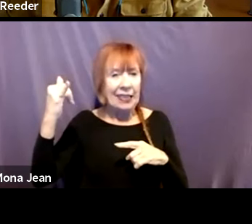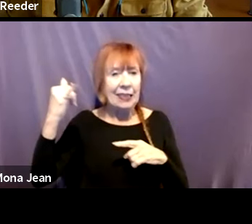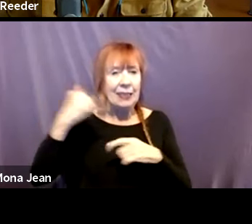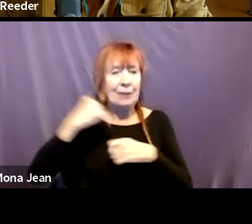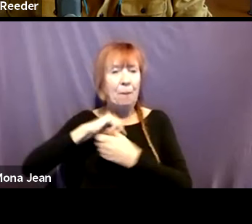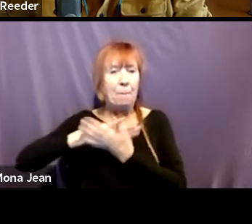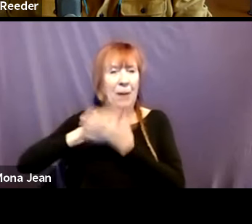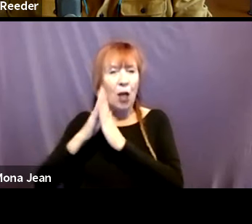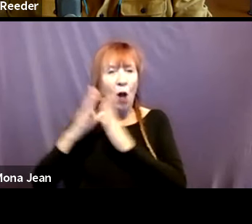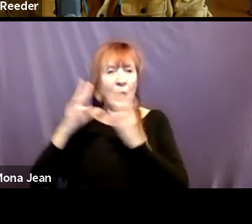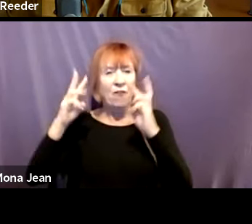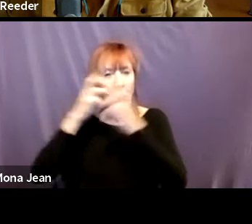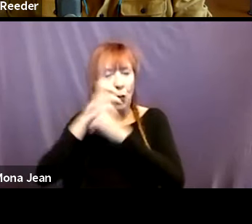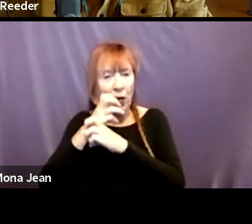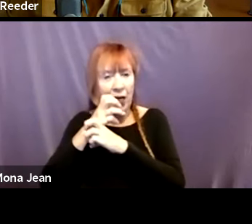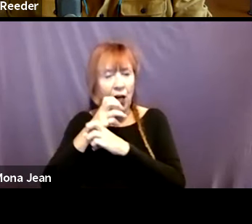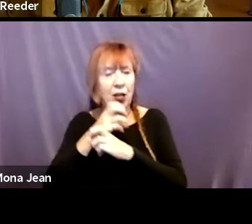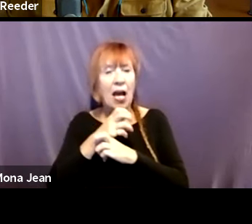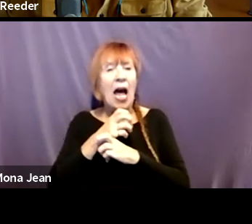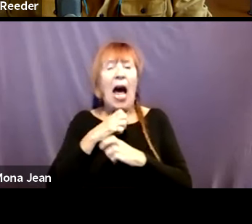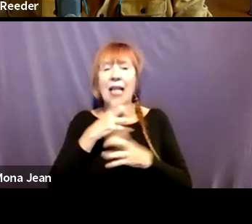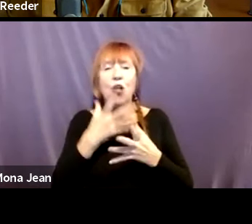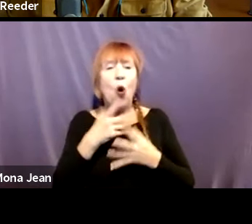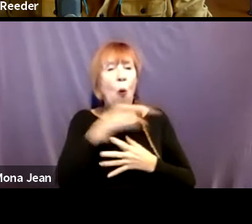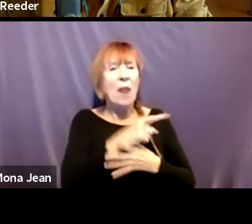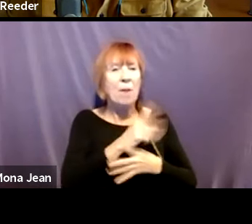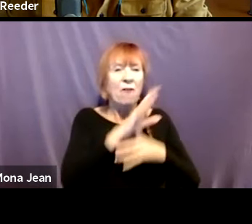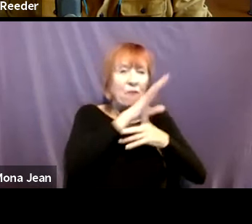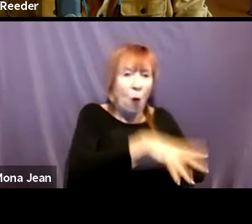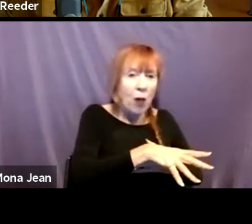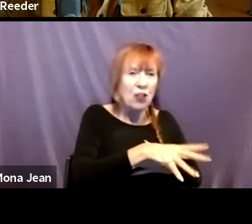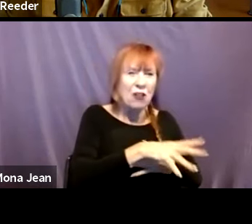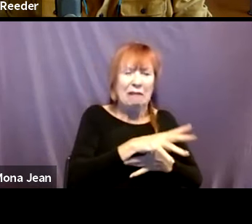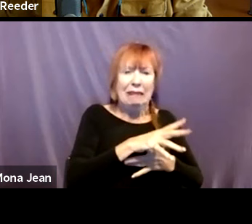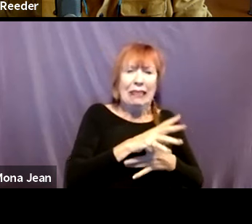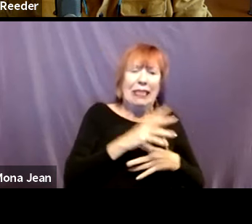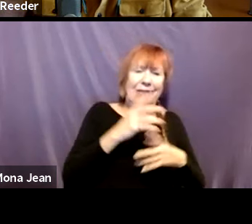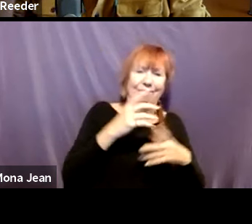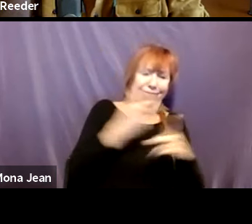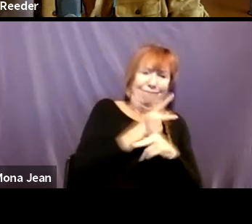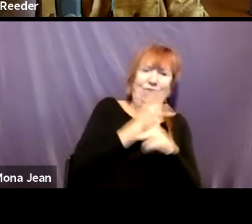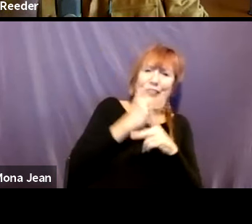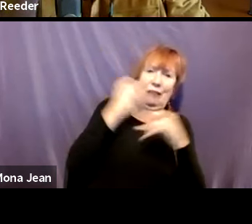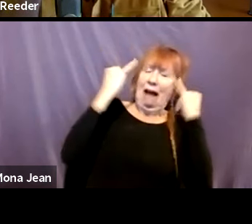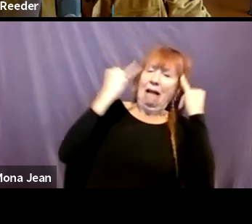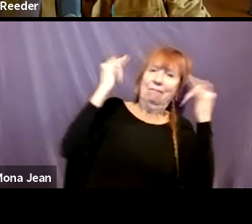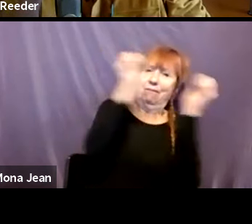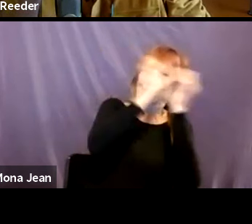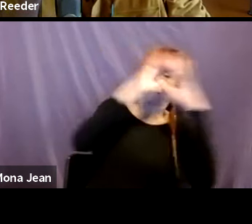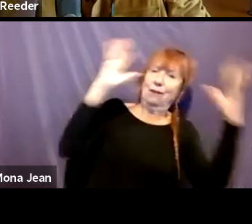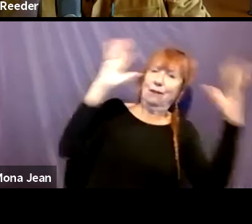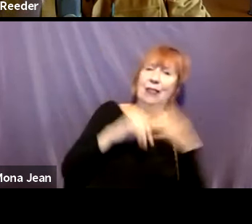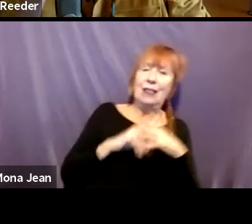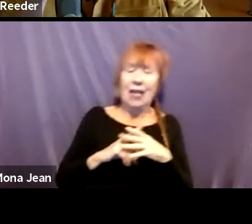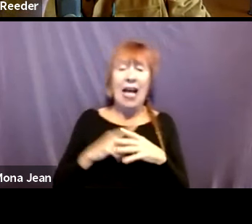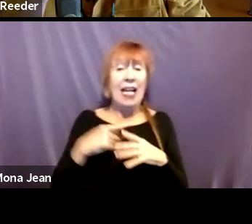but just see it in front of them almost fully formed has gone a long way for me, personally.